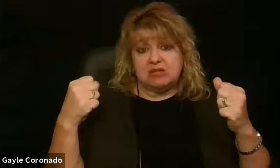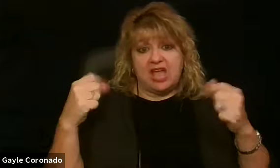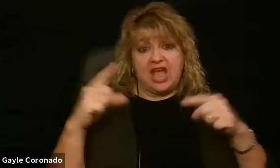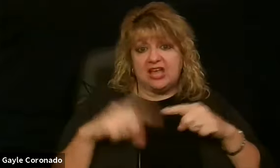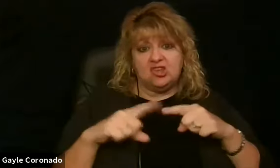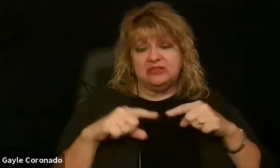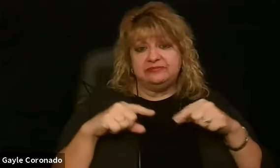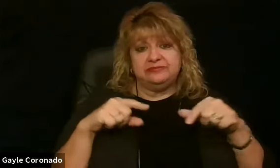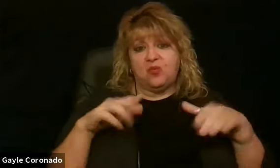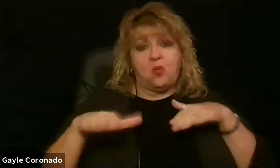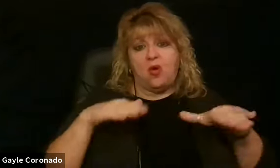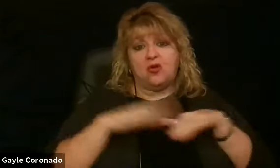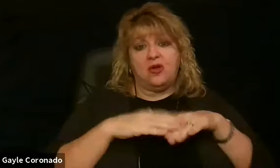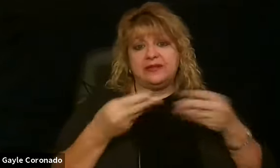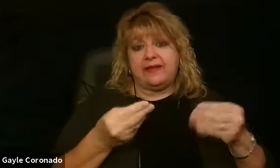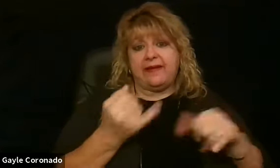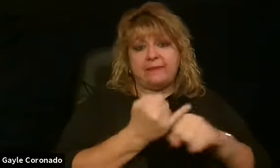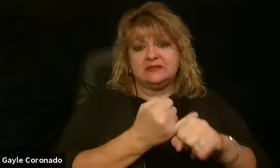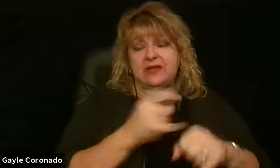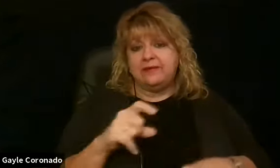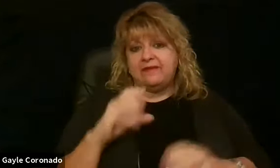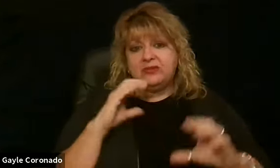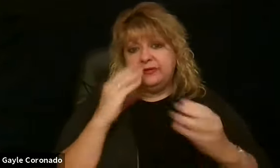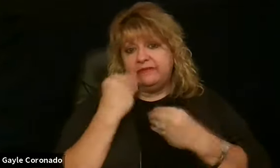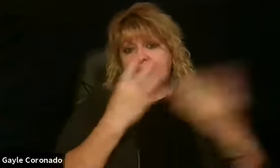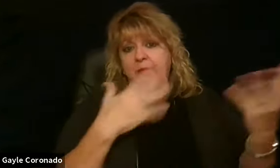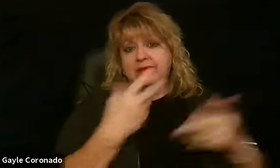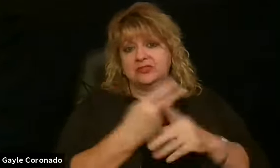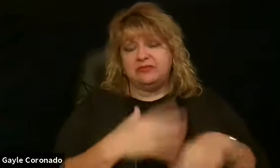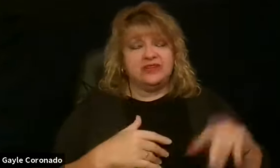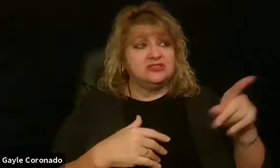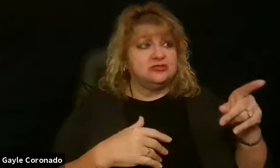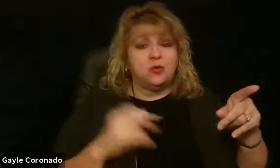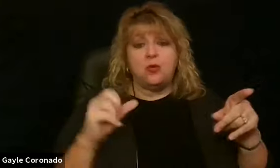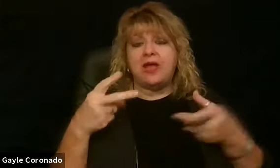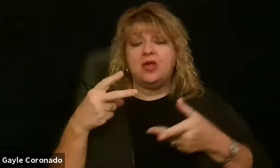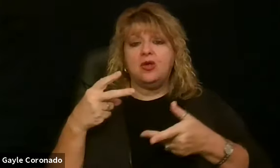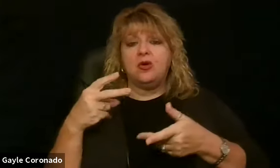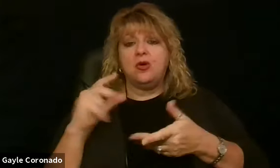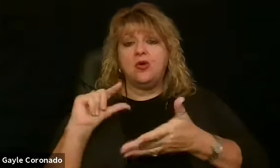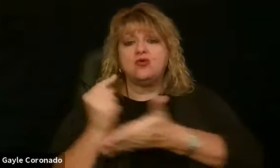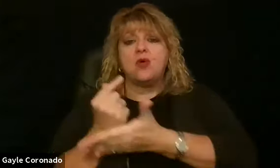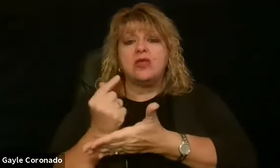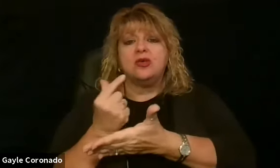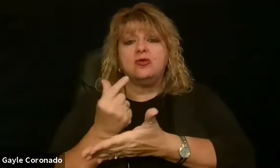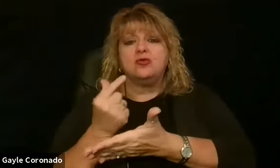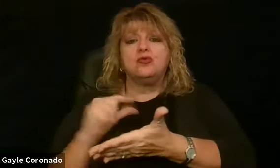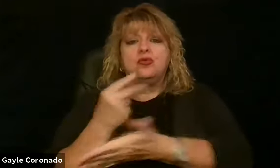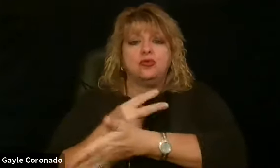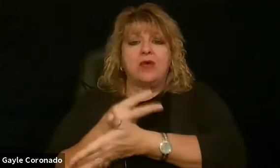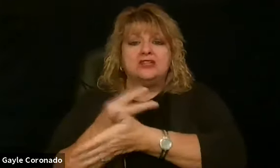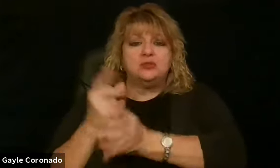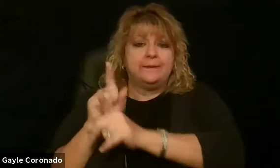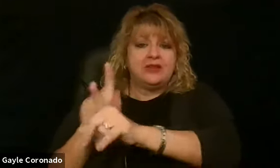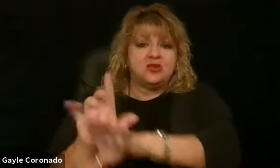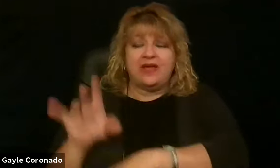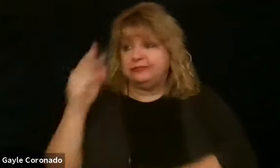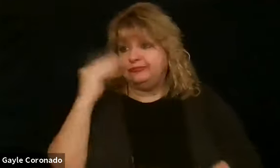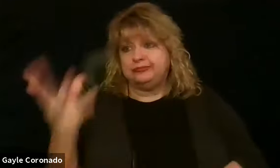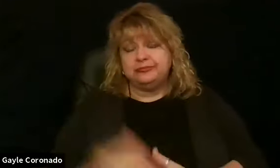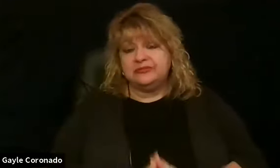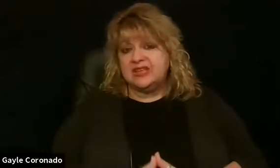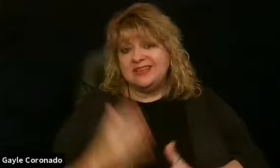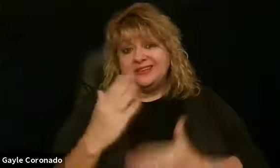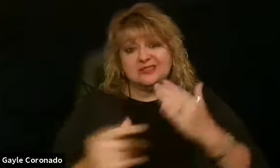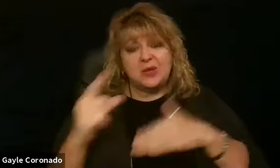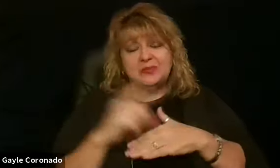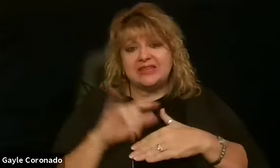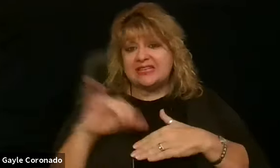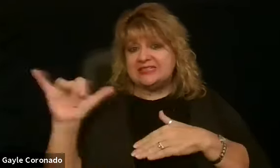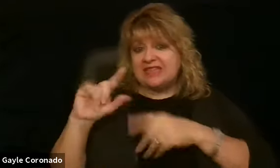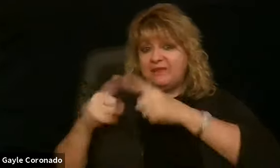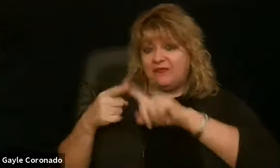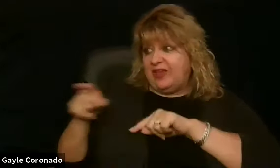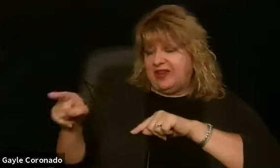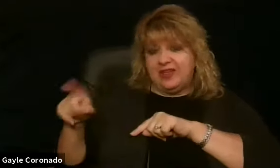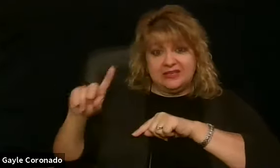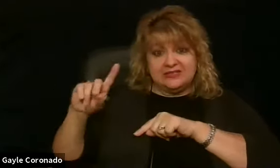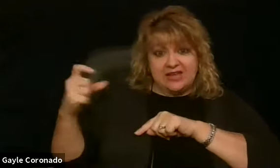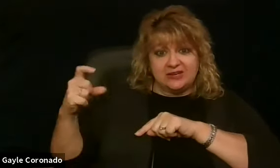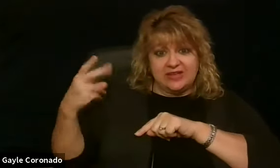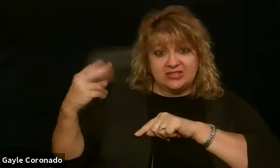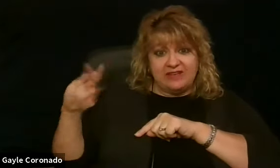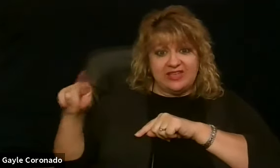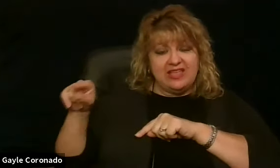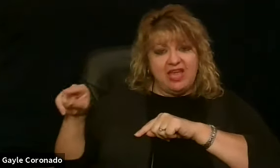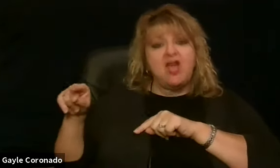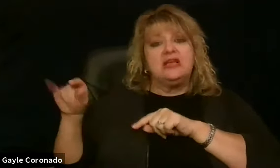You know, I would just have to communicate to my supervisors and my graduate graduate mentor and I can remember a few instances where that same friend that was diagnosed with HIV that was like me that was pursuing a degree as well.